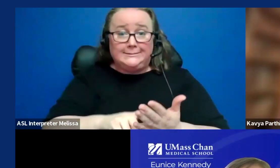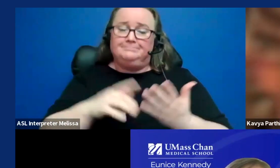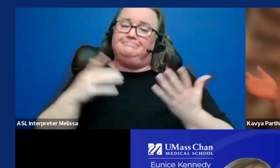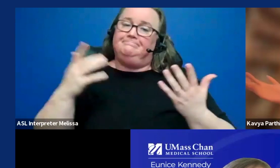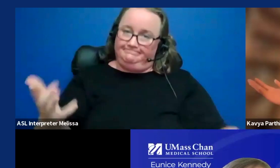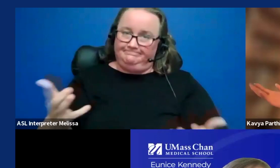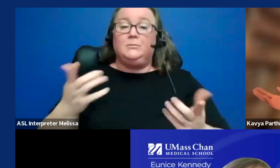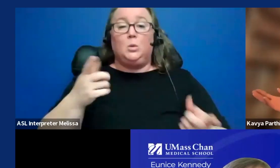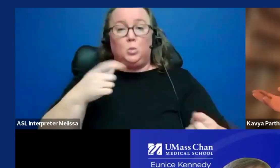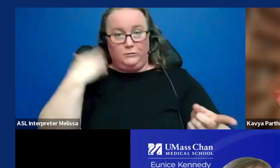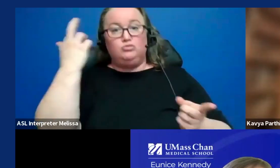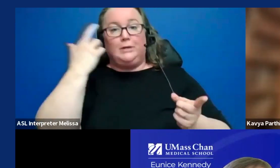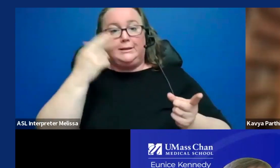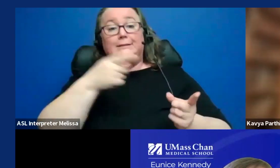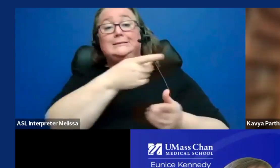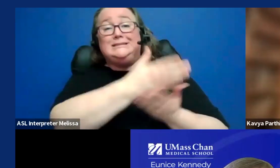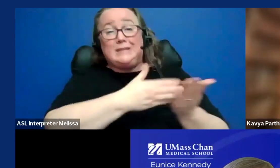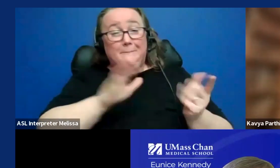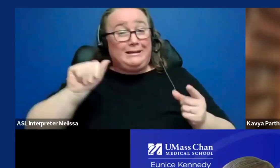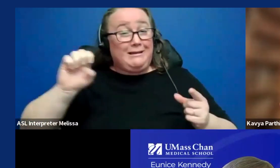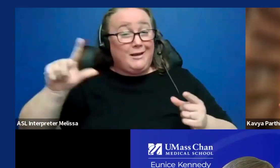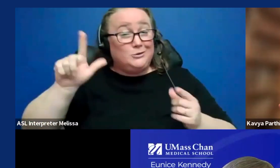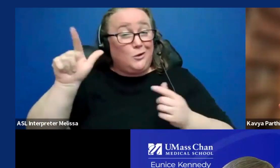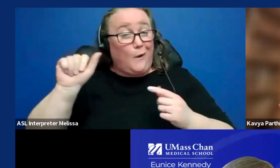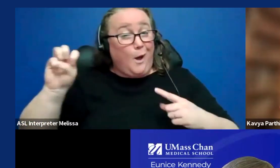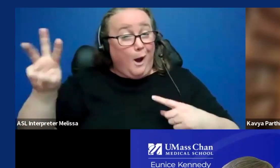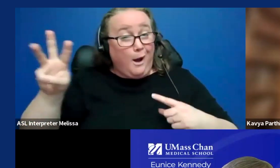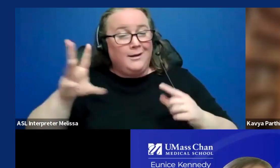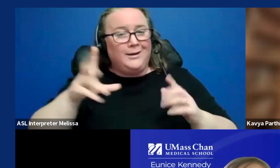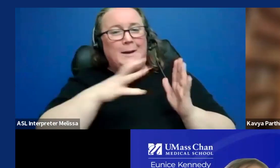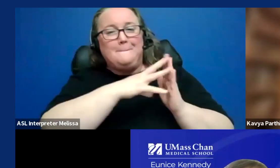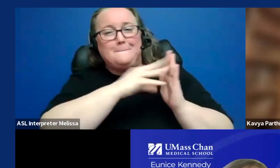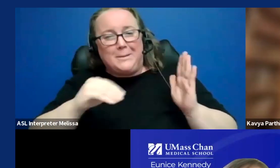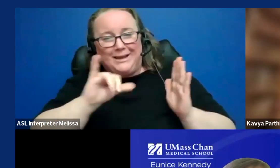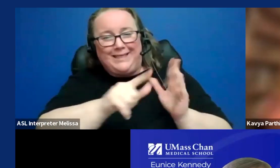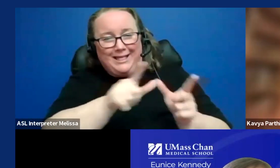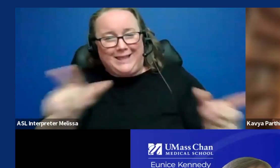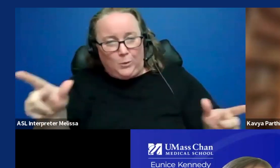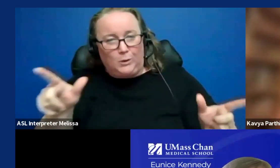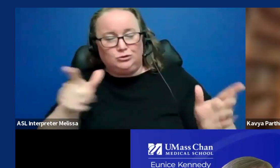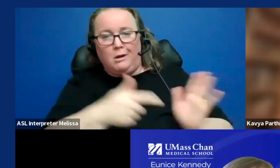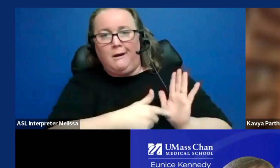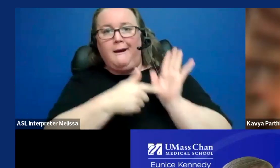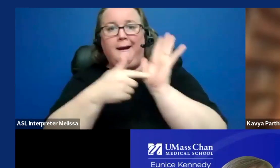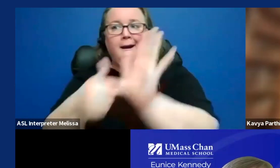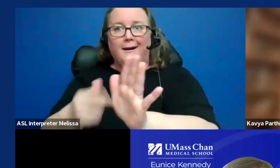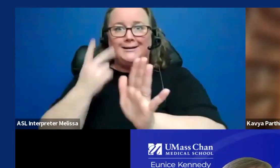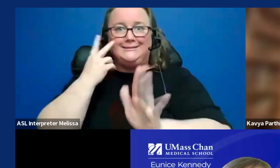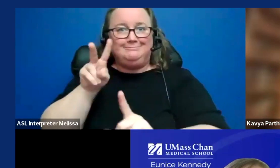case law that mimics some of that language, even if it's not as strong, and you want to highlight that and say, You know,